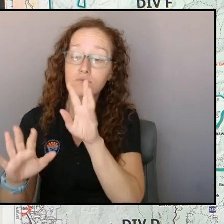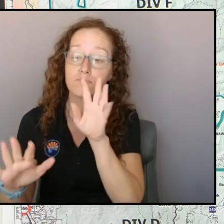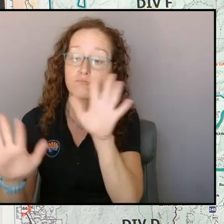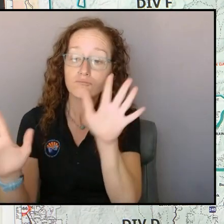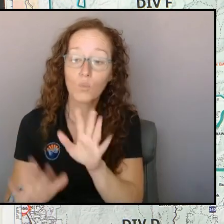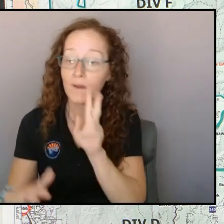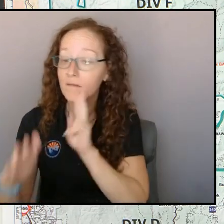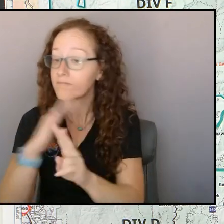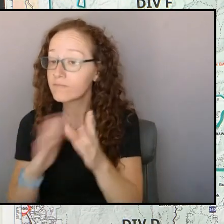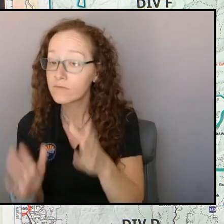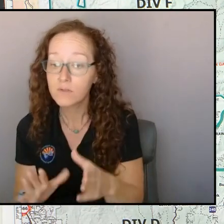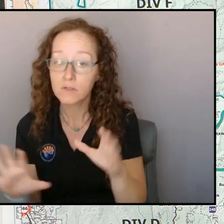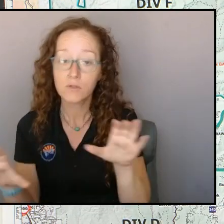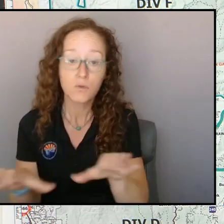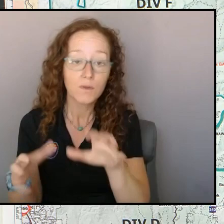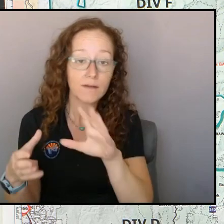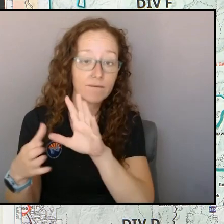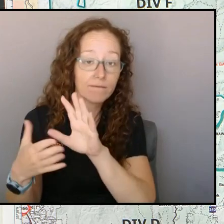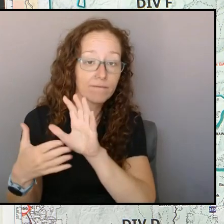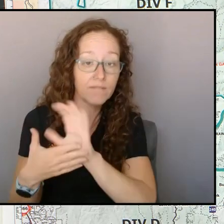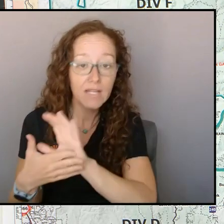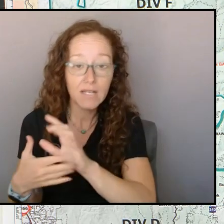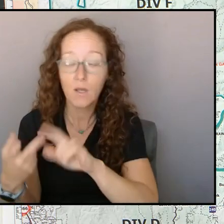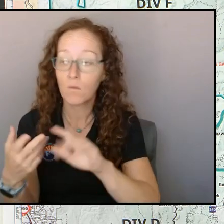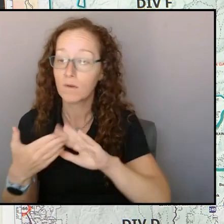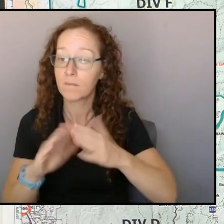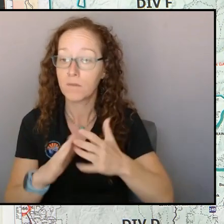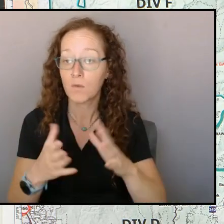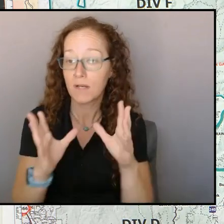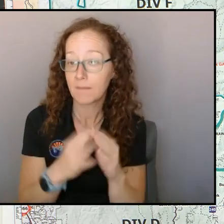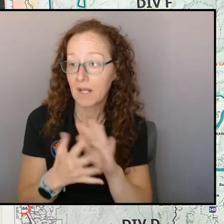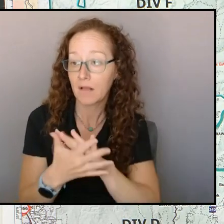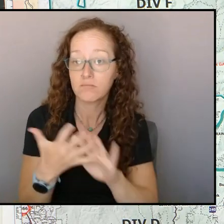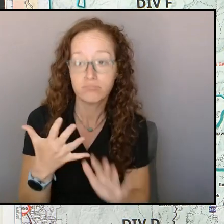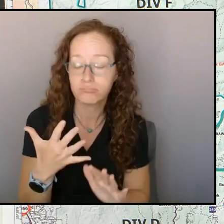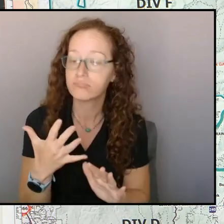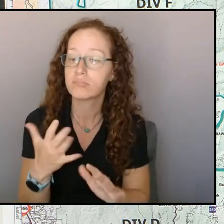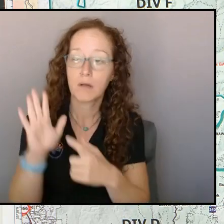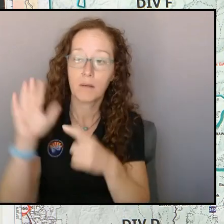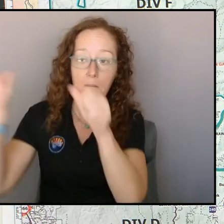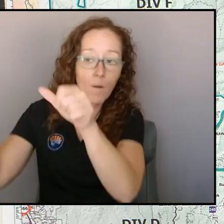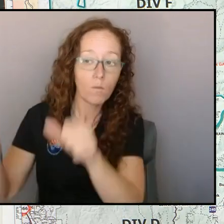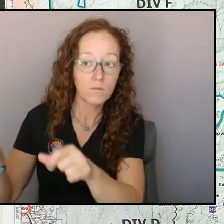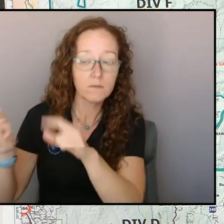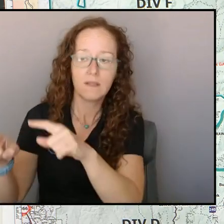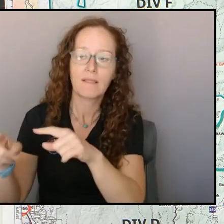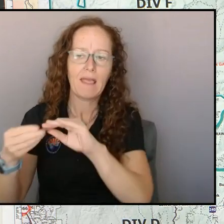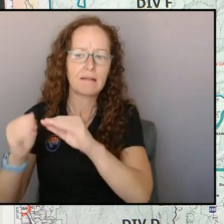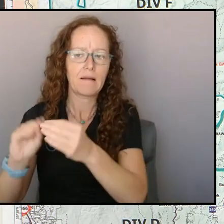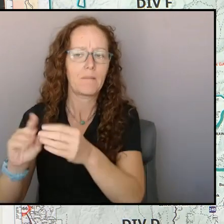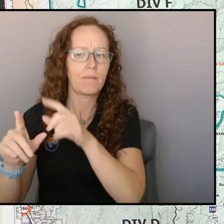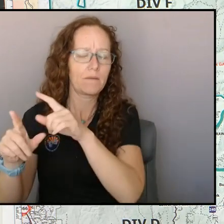community meetings, just know that that data can change. And that data is very point specific so we have one for